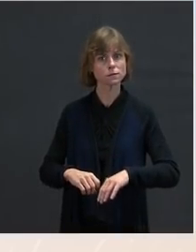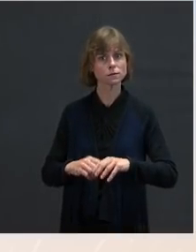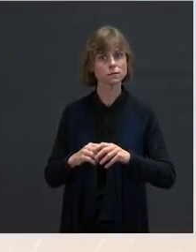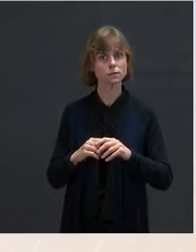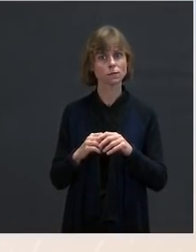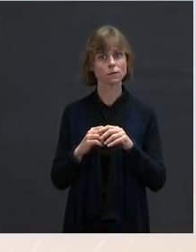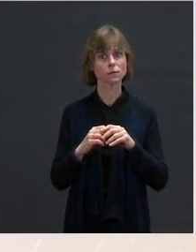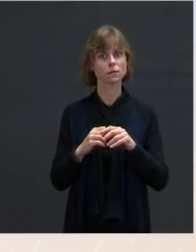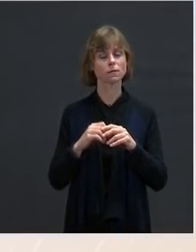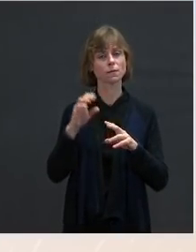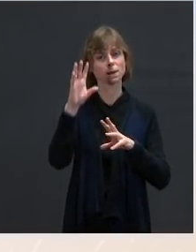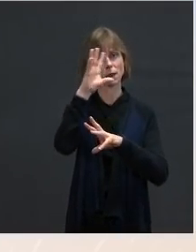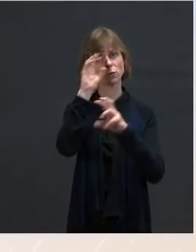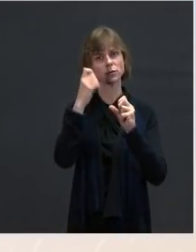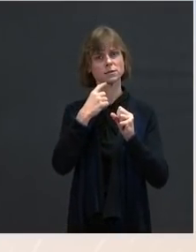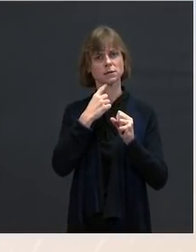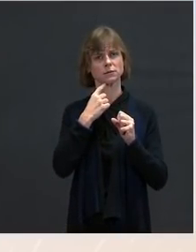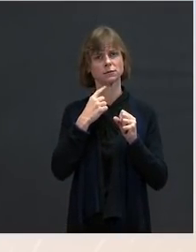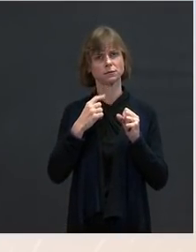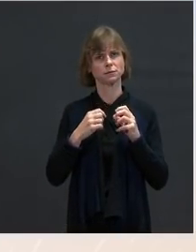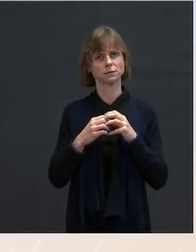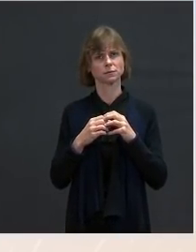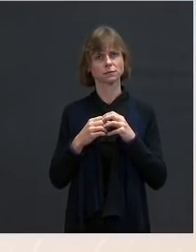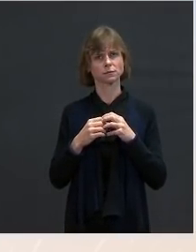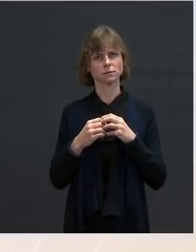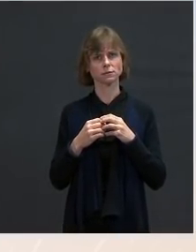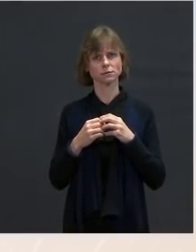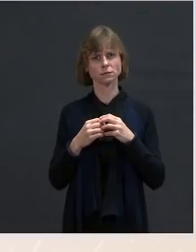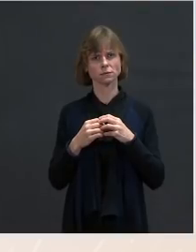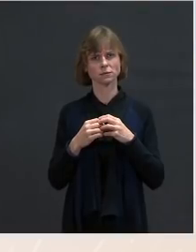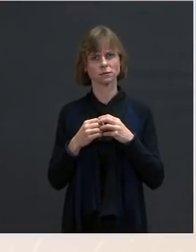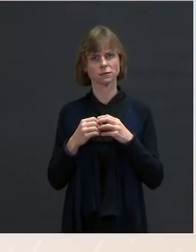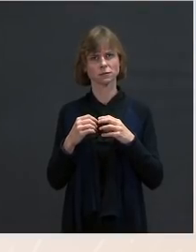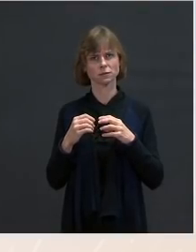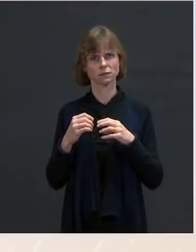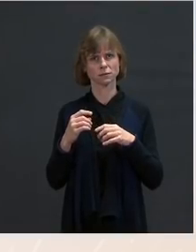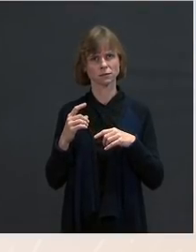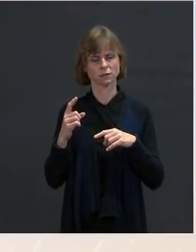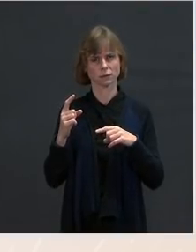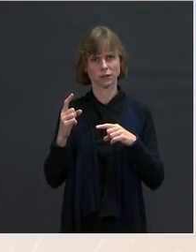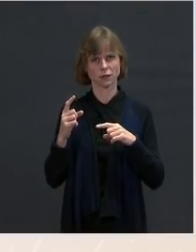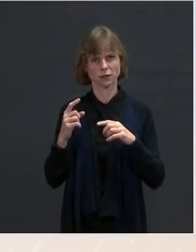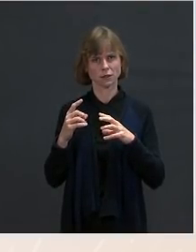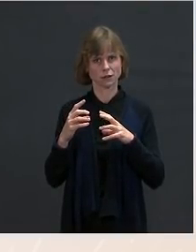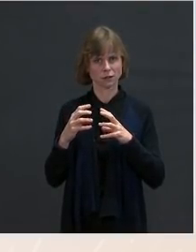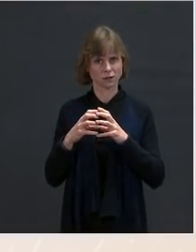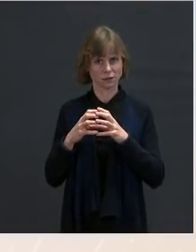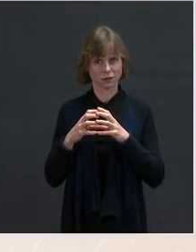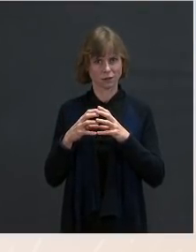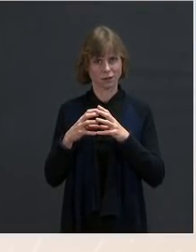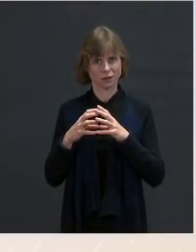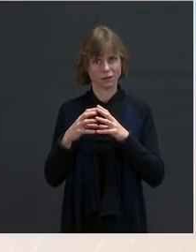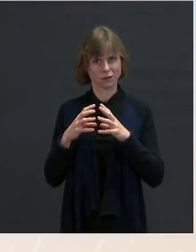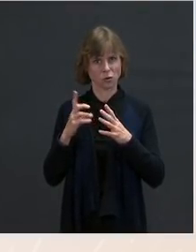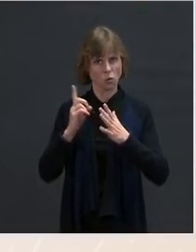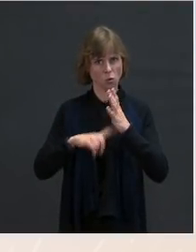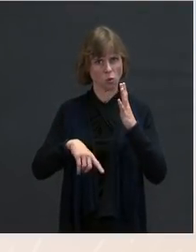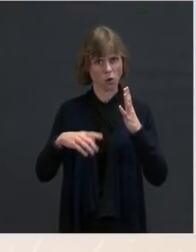he, sort of, seemed to put the ball in Republicans' court. He said critics are saying that this plan is too big. "What would you have me cut? What would you have me leave out?"